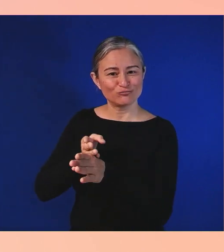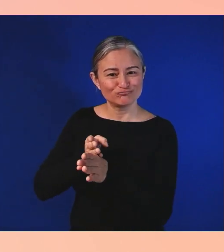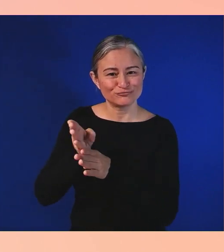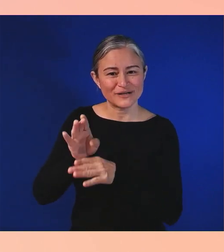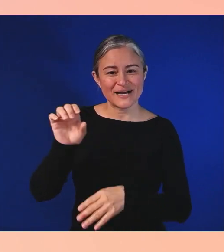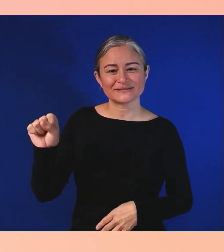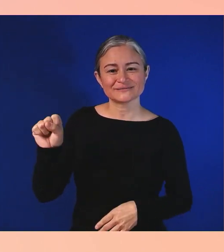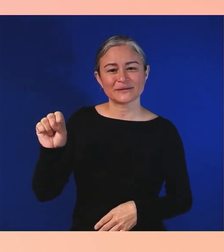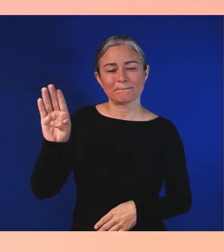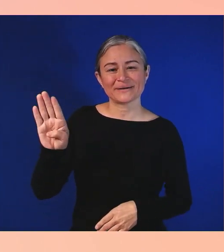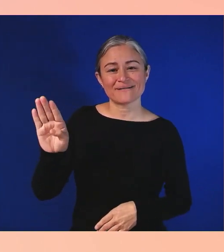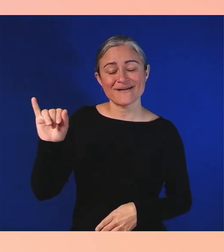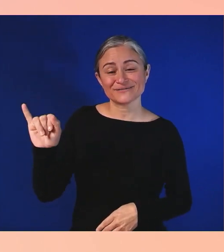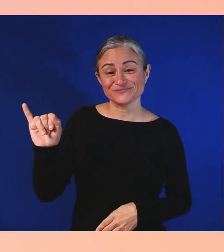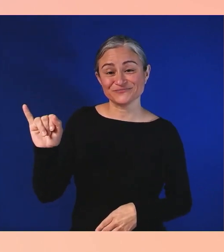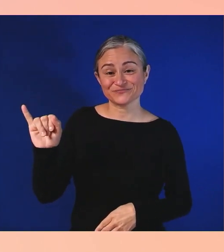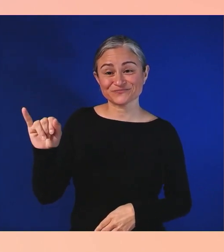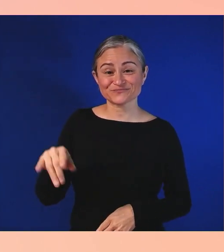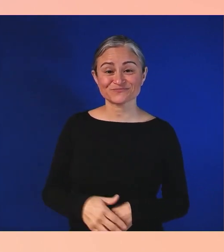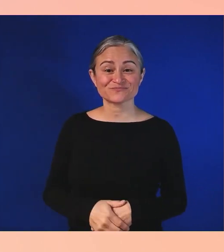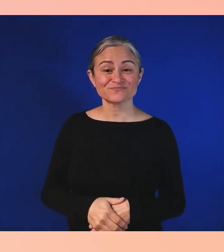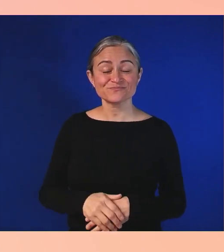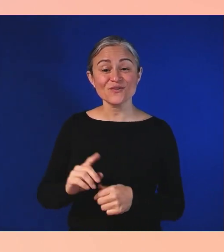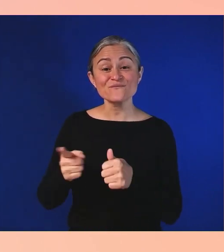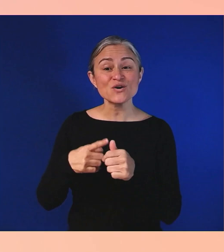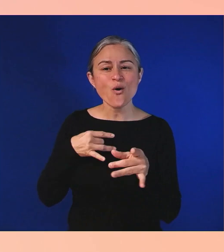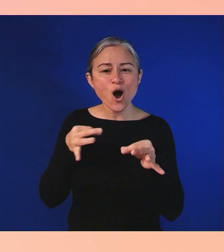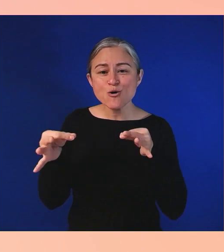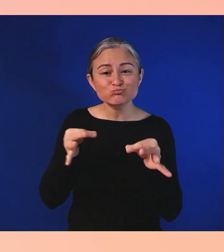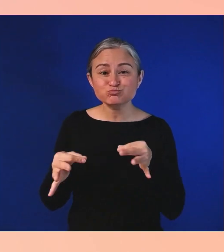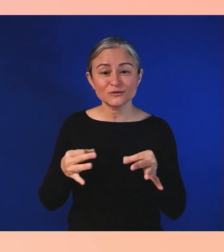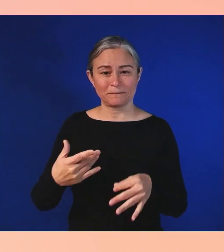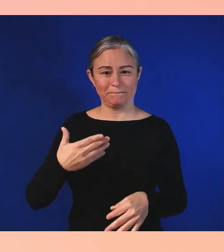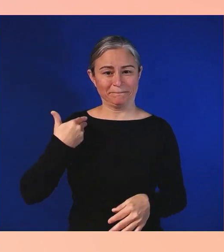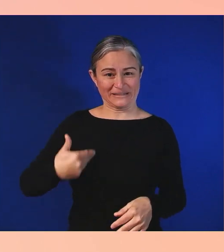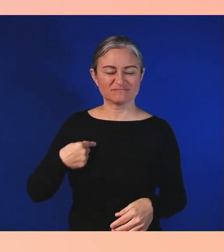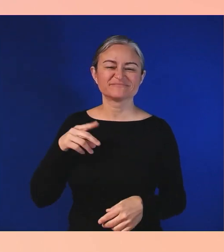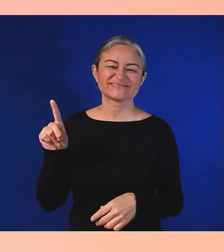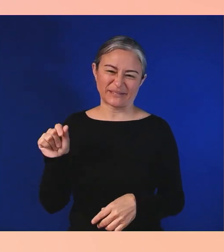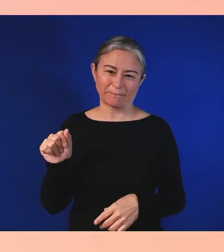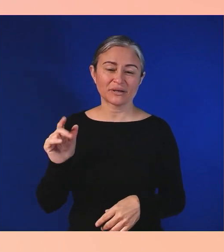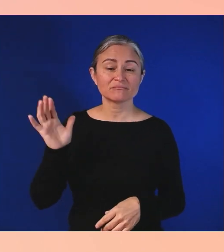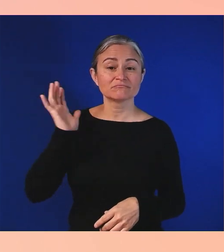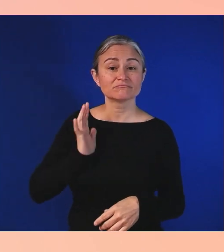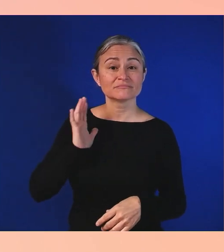Basically, I lost my vision at the age of 10, due to freak accident in school.